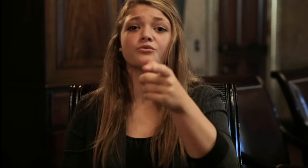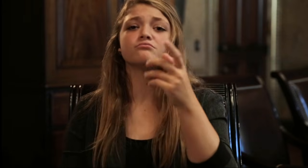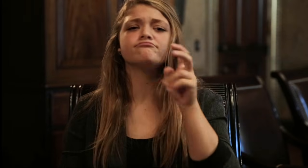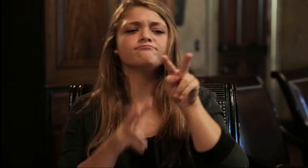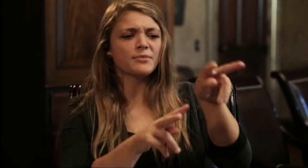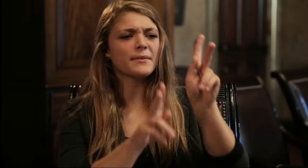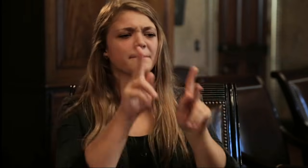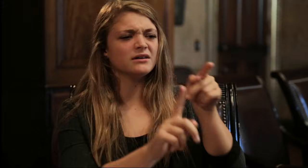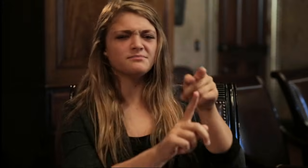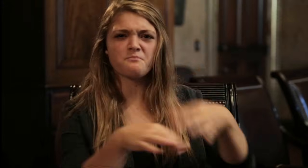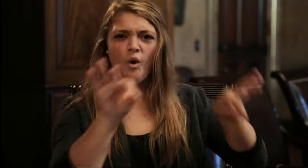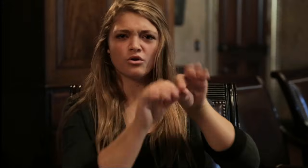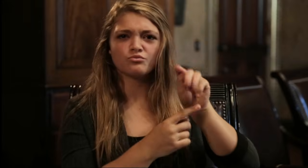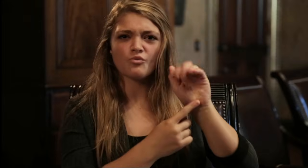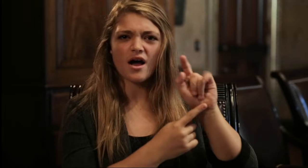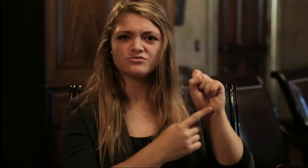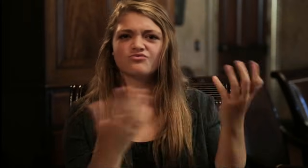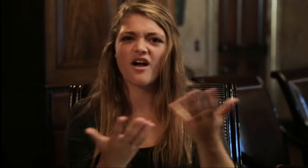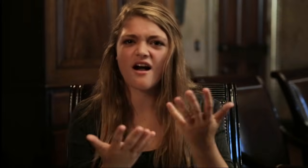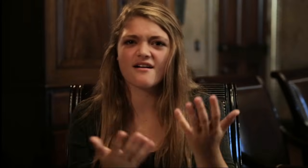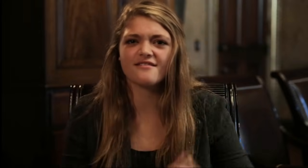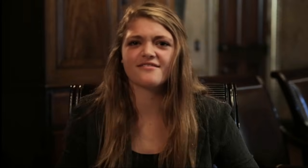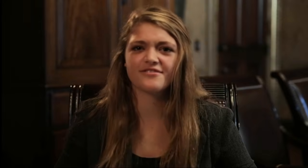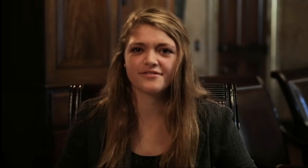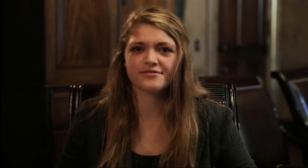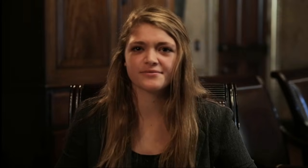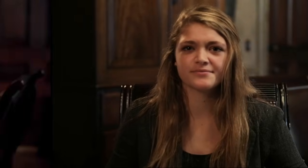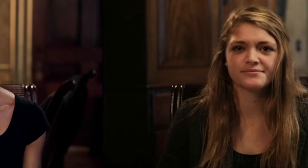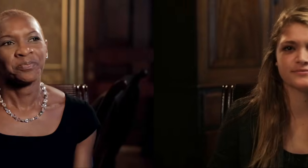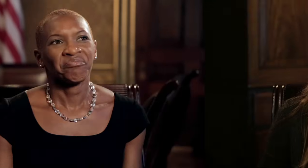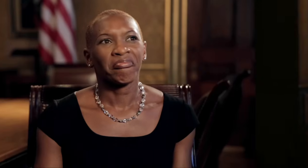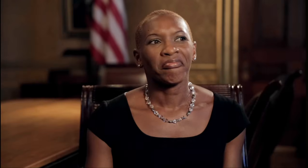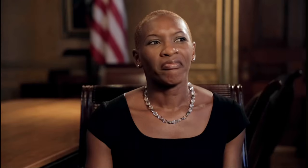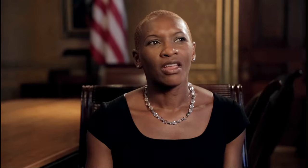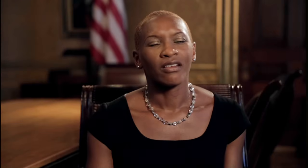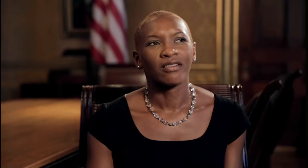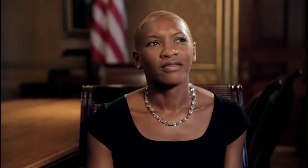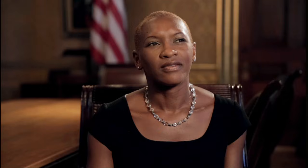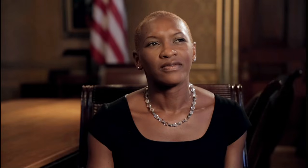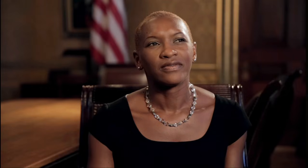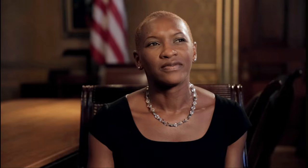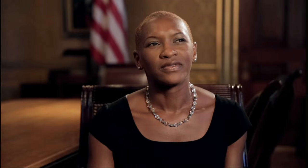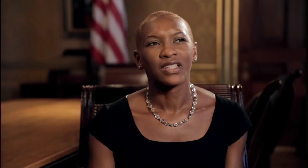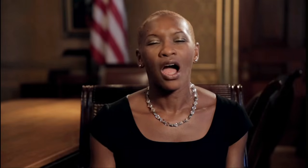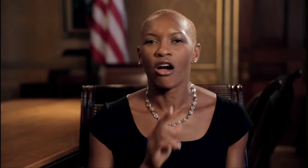What important traits do you look for in people?